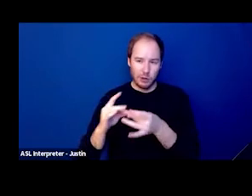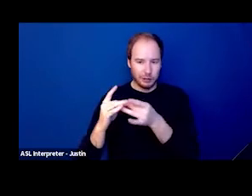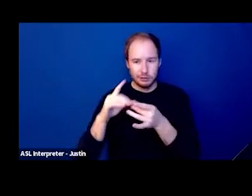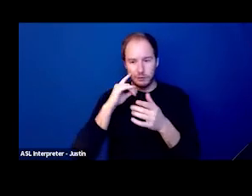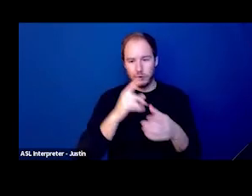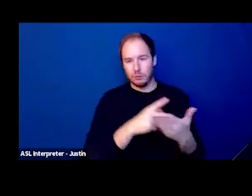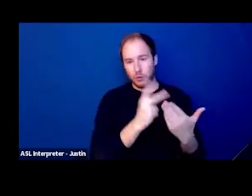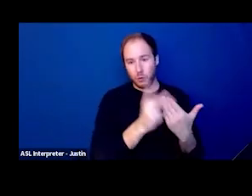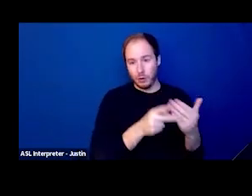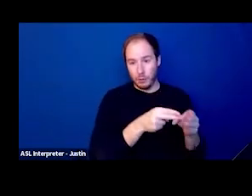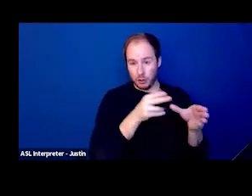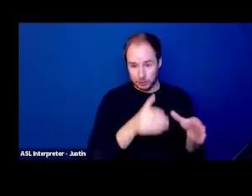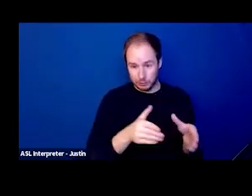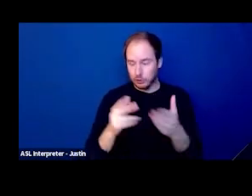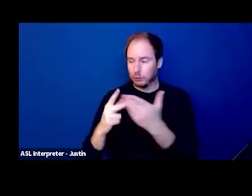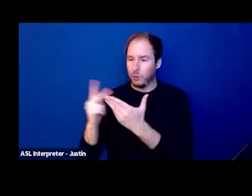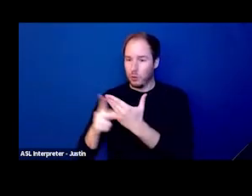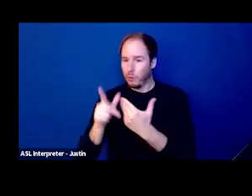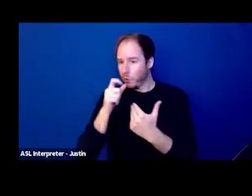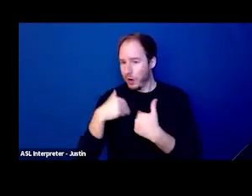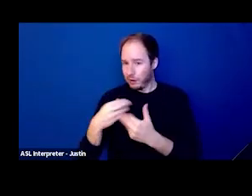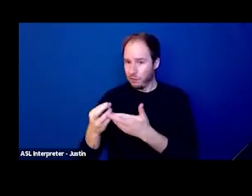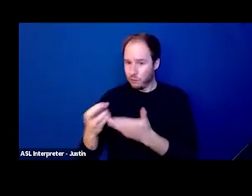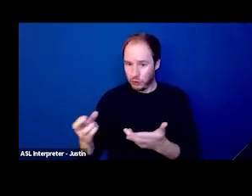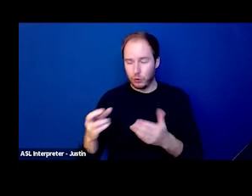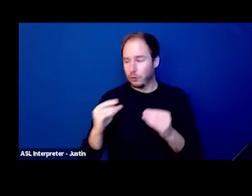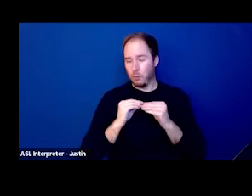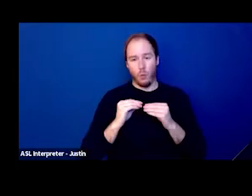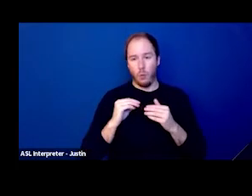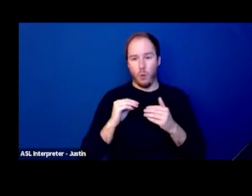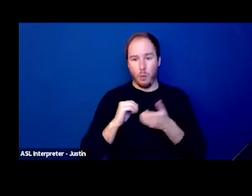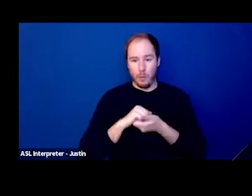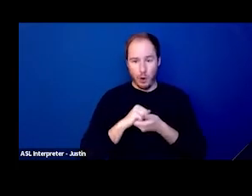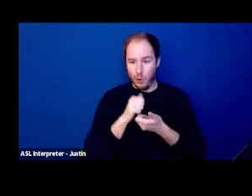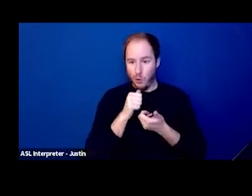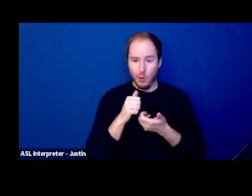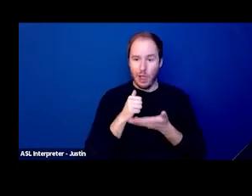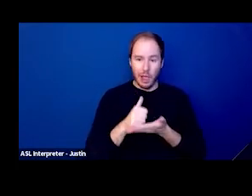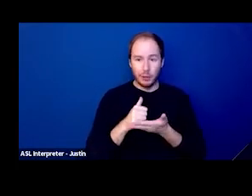the program that has the resource, and other partners that are helping to kind of address various different barriers or challenges